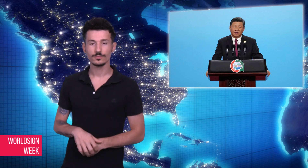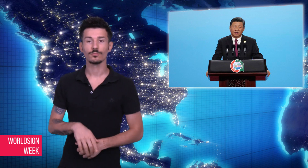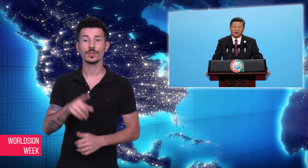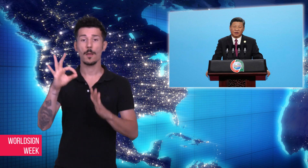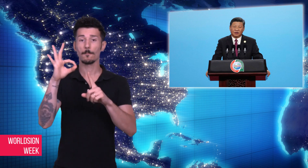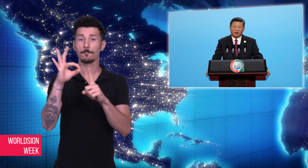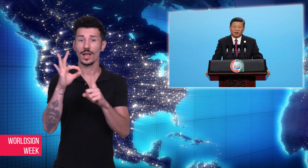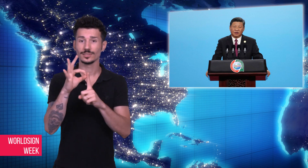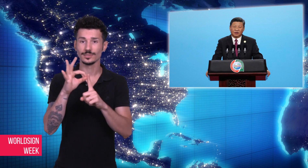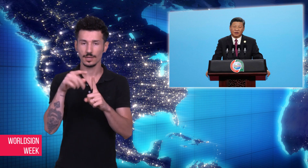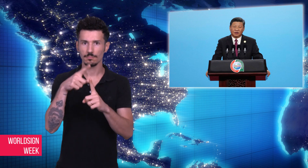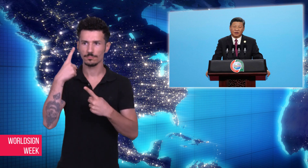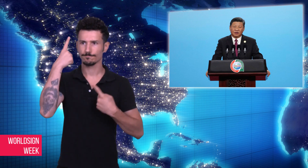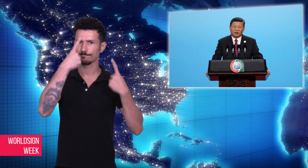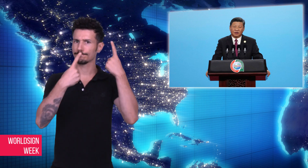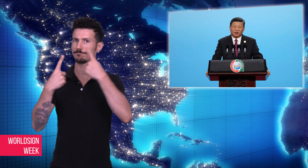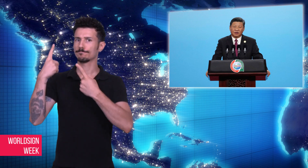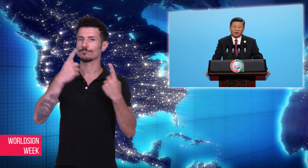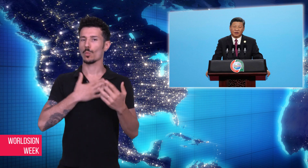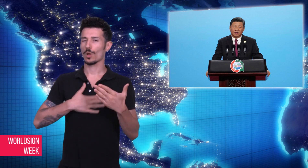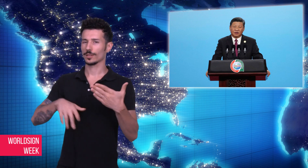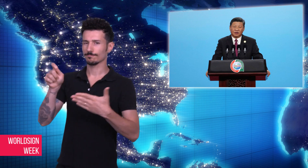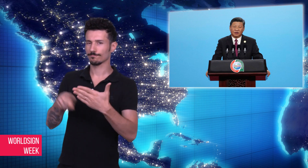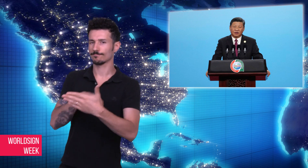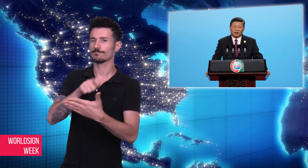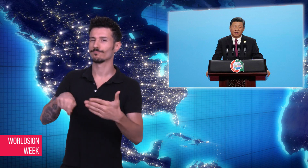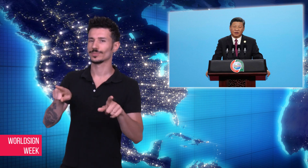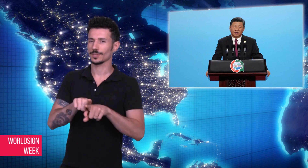become indebted to China. Chinese